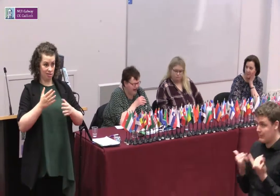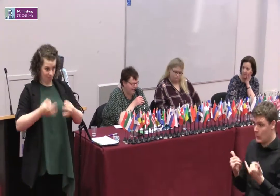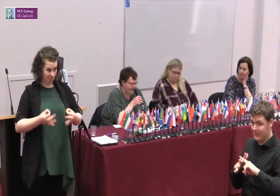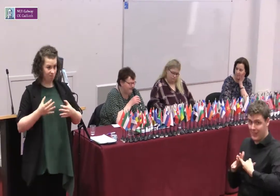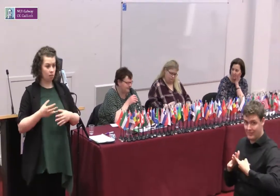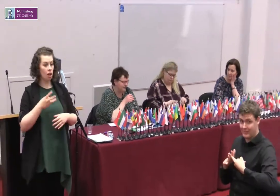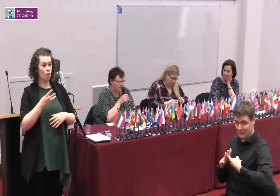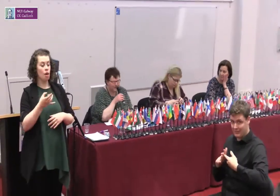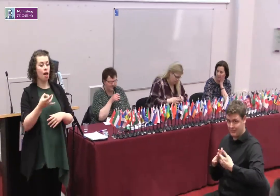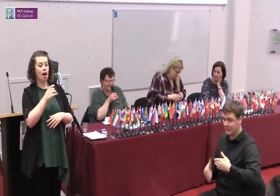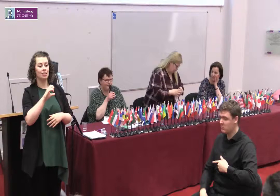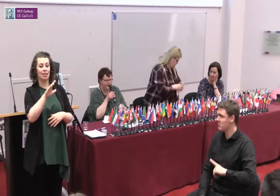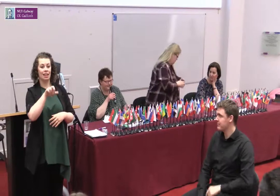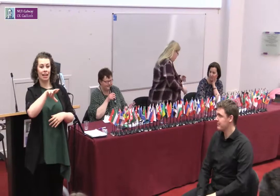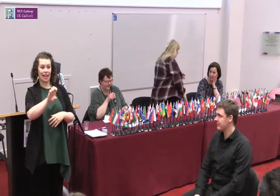I will call on Claire McGettrick to speak afterwards.